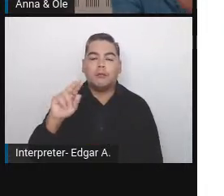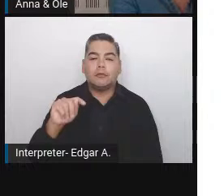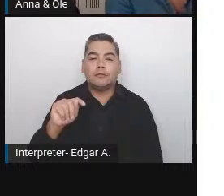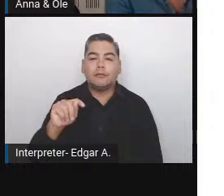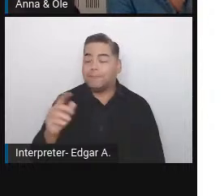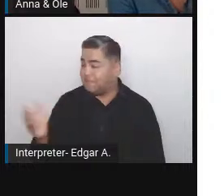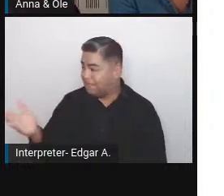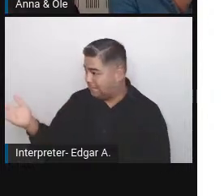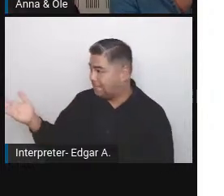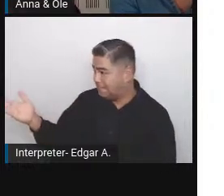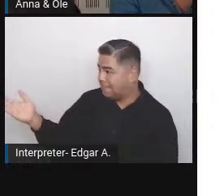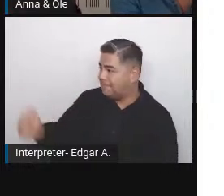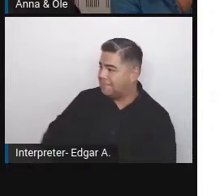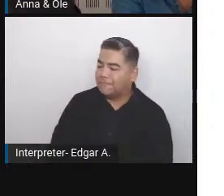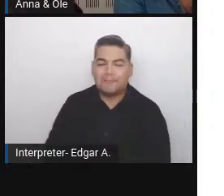new or extra content.